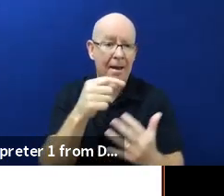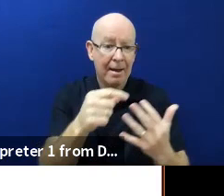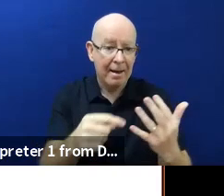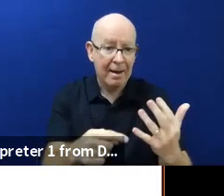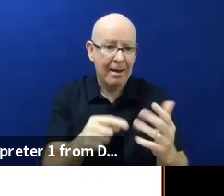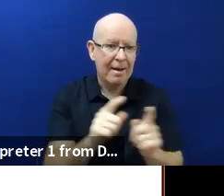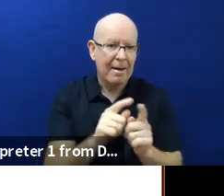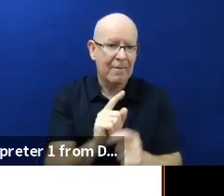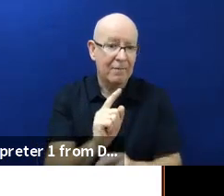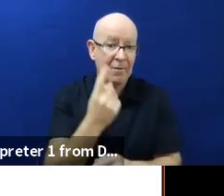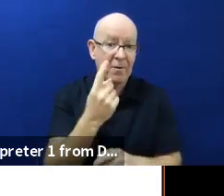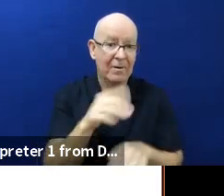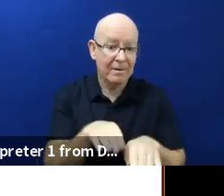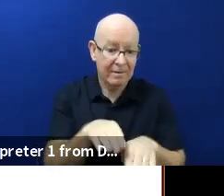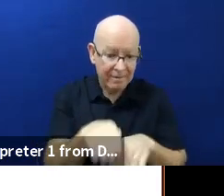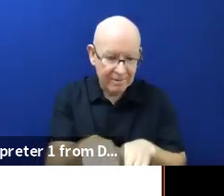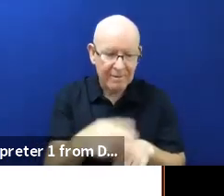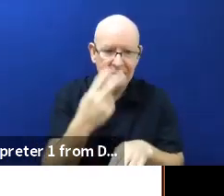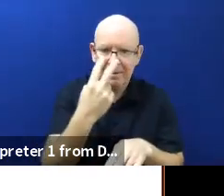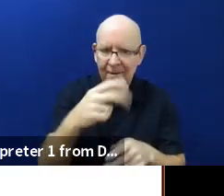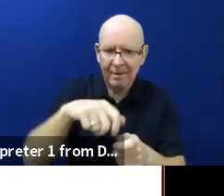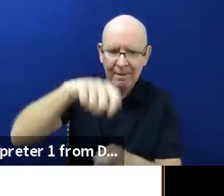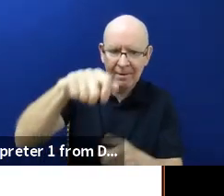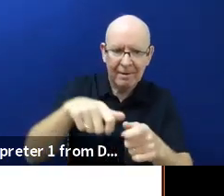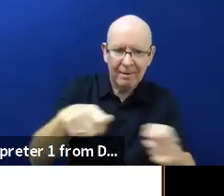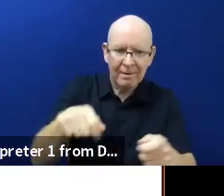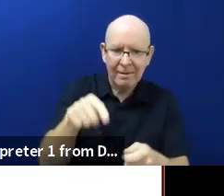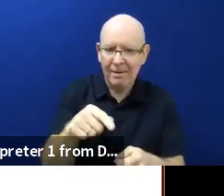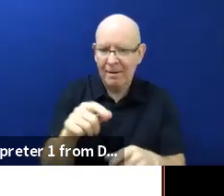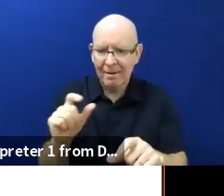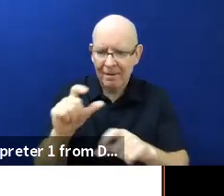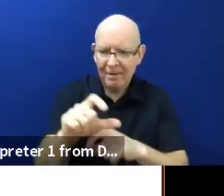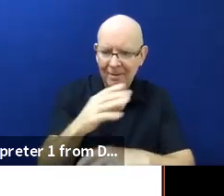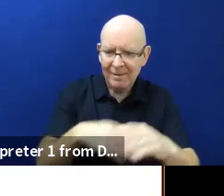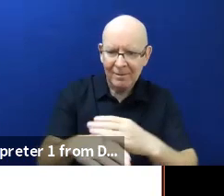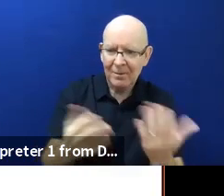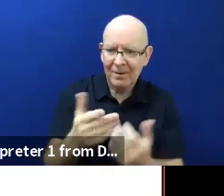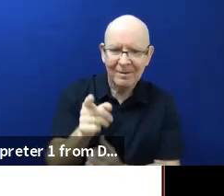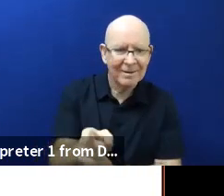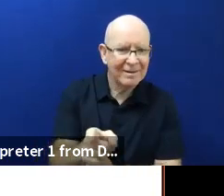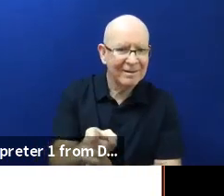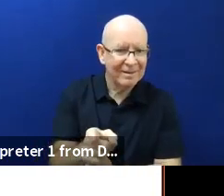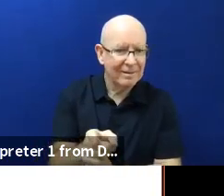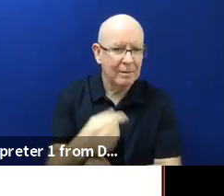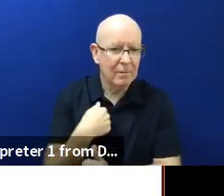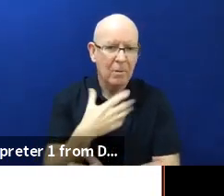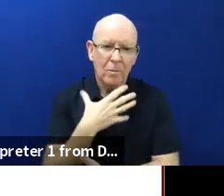engaging in a study that will try to measure this extra cost, specifically for families with